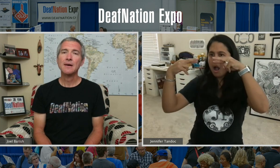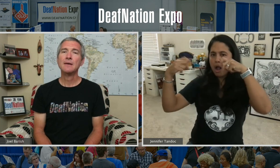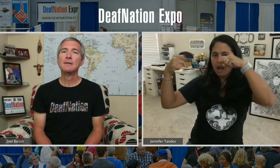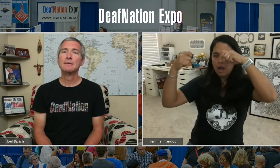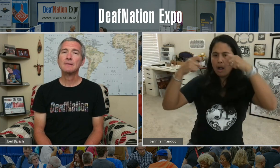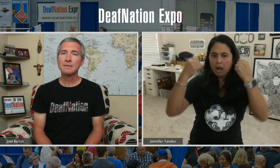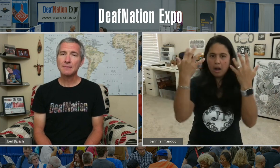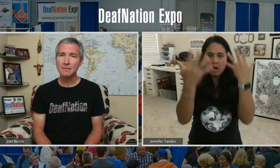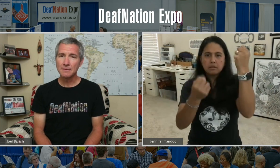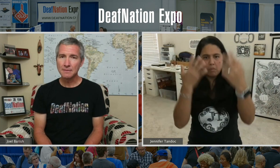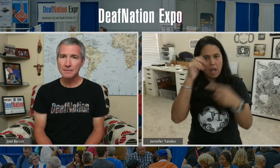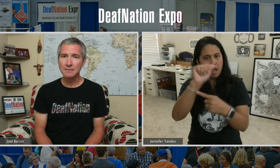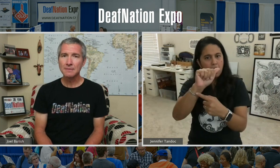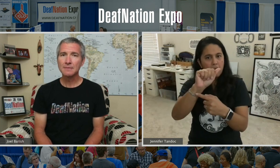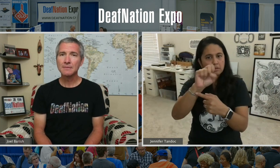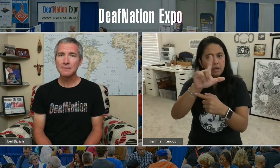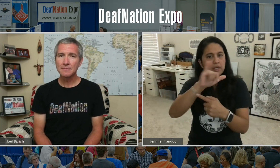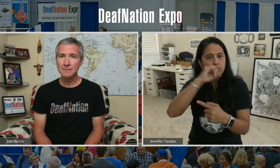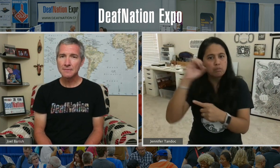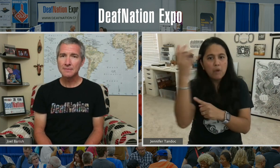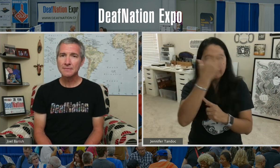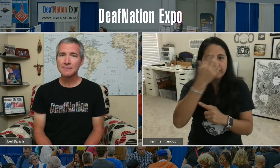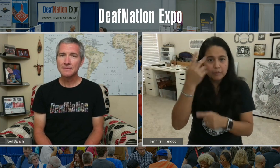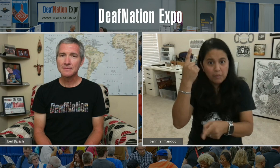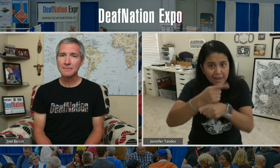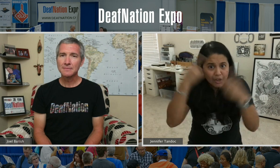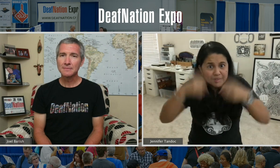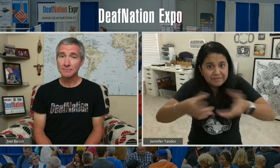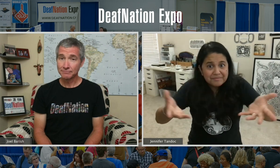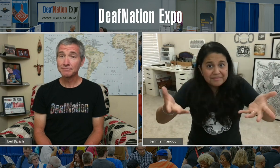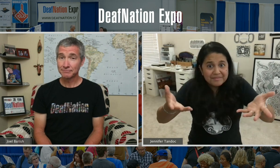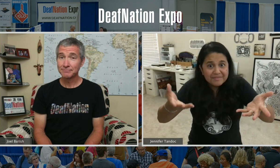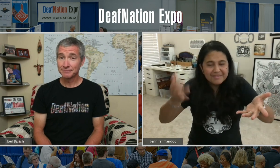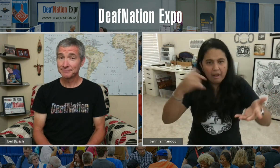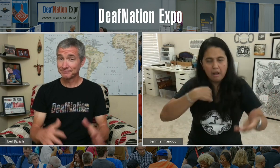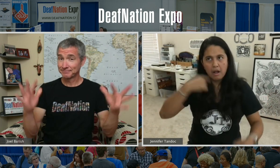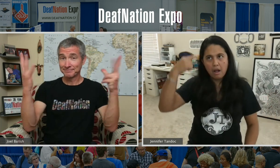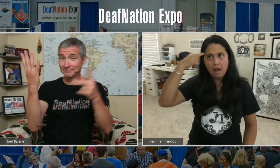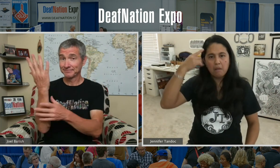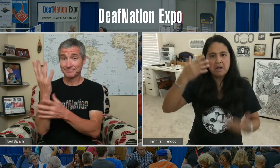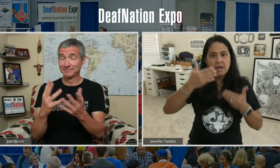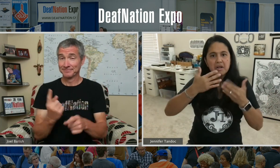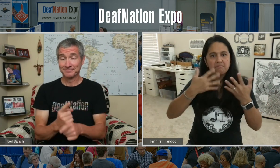We can communicate with each other because ASL is beautiful, don’t you agree?